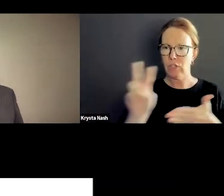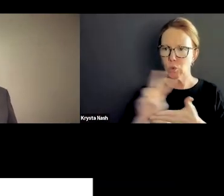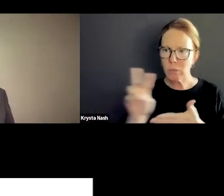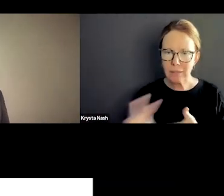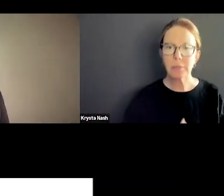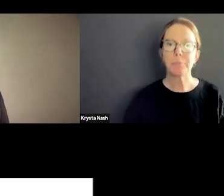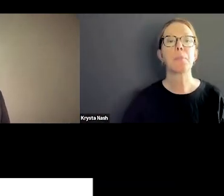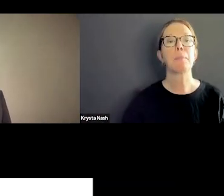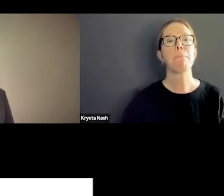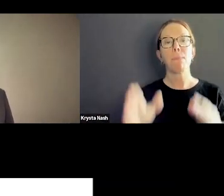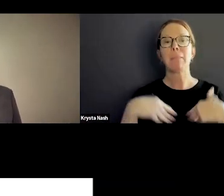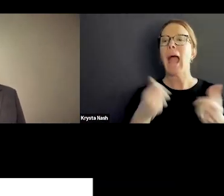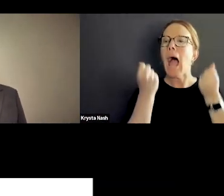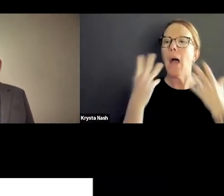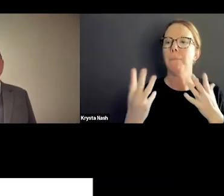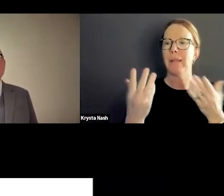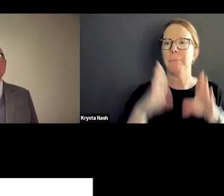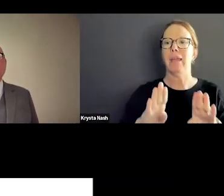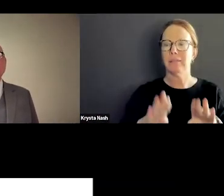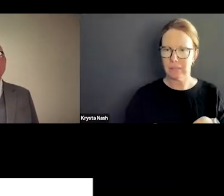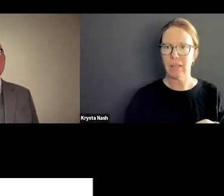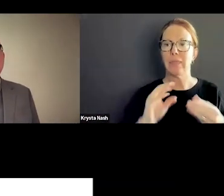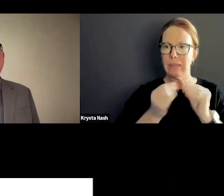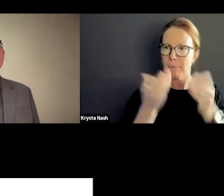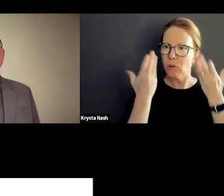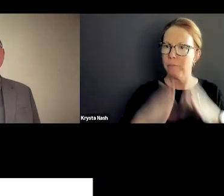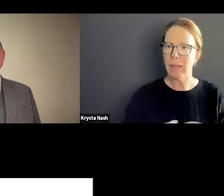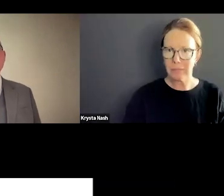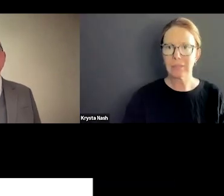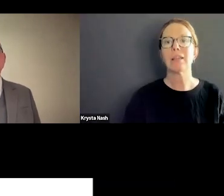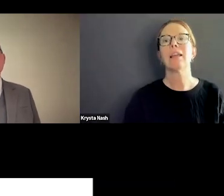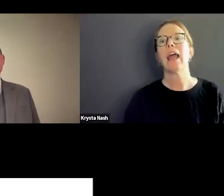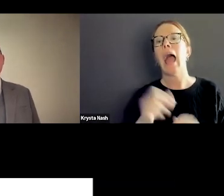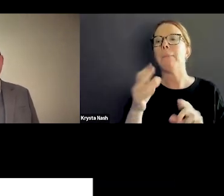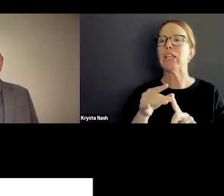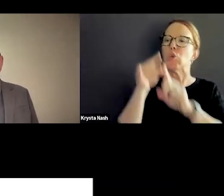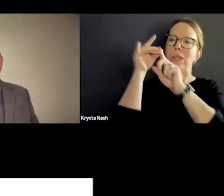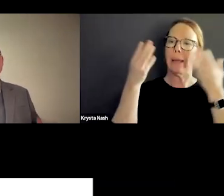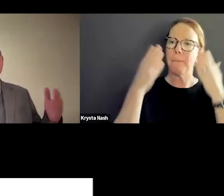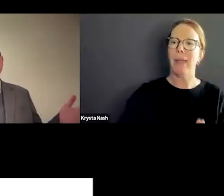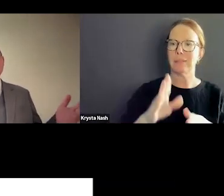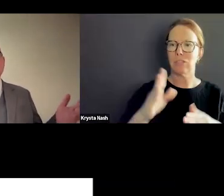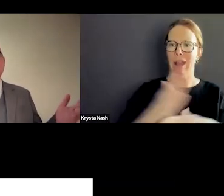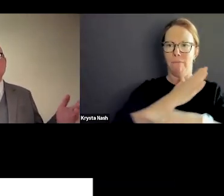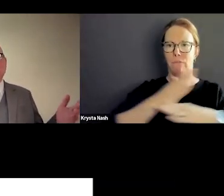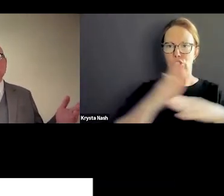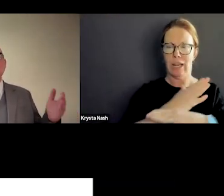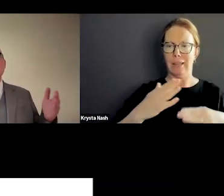The number of bets in the past two weeks on days that you made sports bet, how many unique that did you make on average? And we calculated those bets